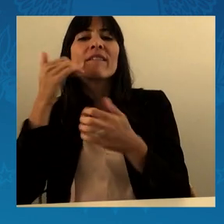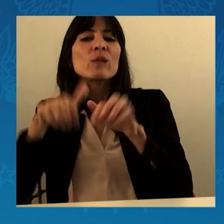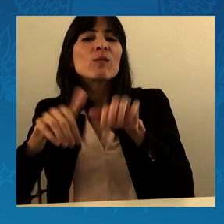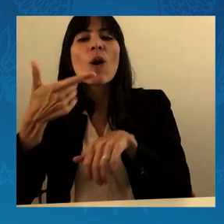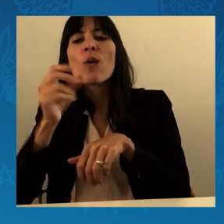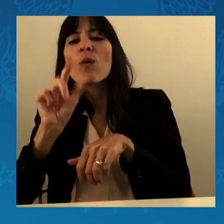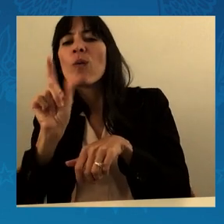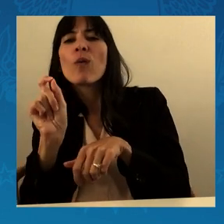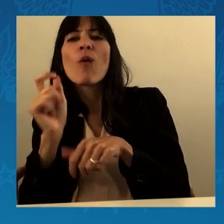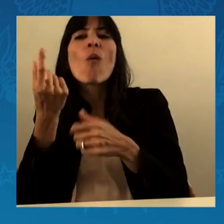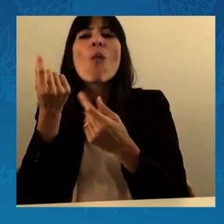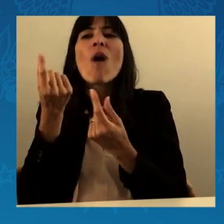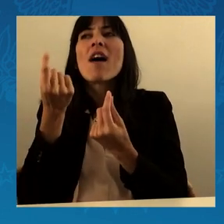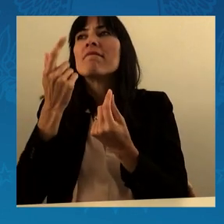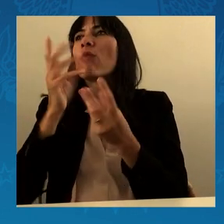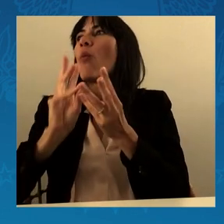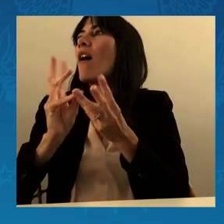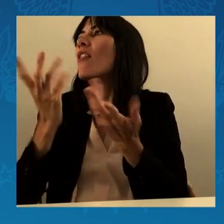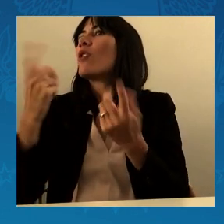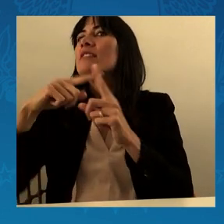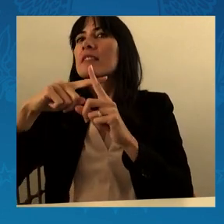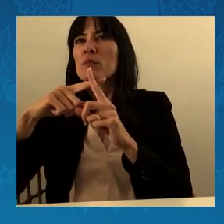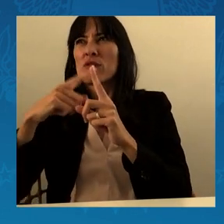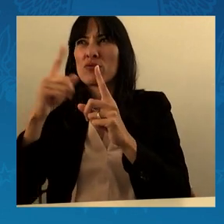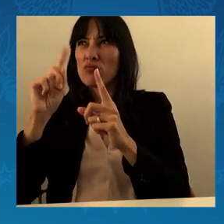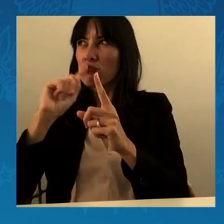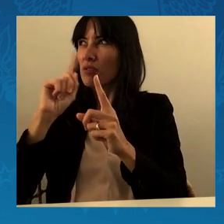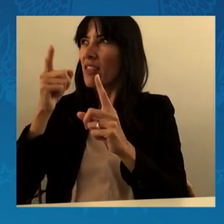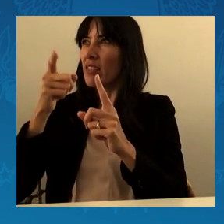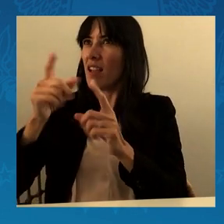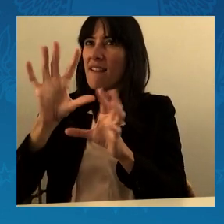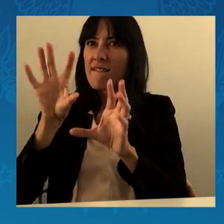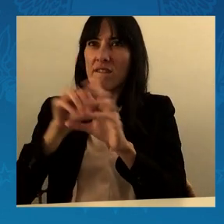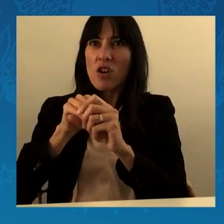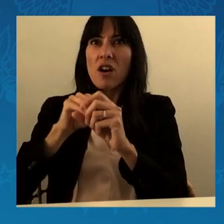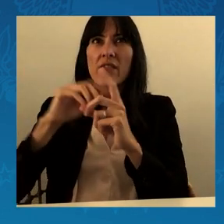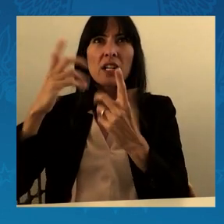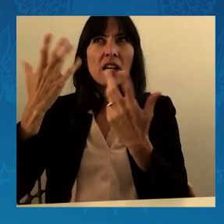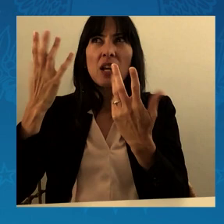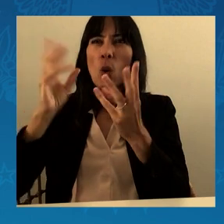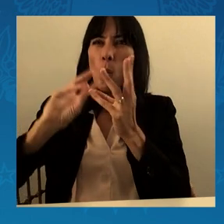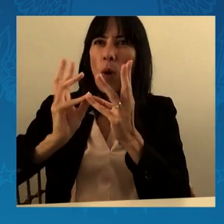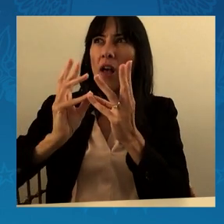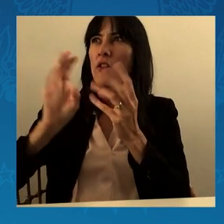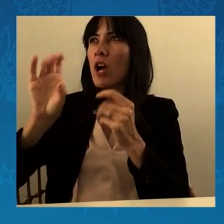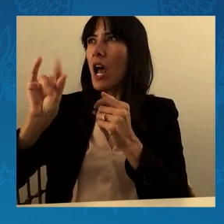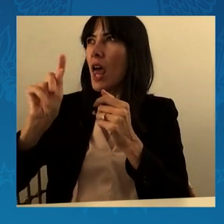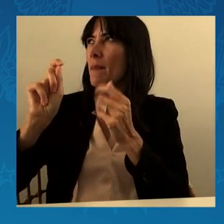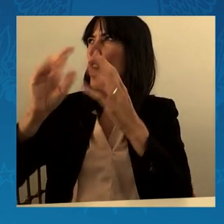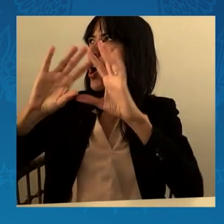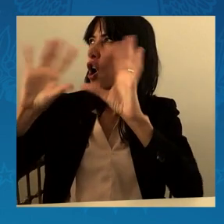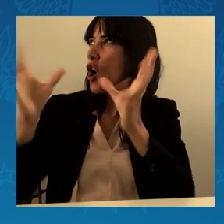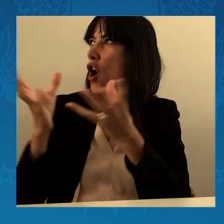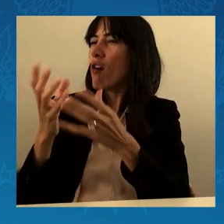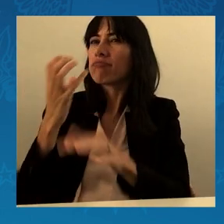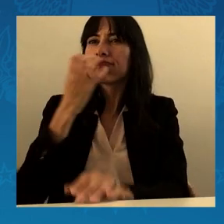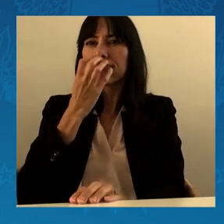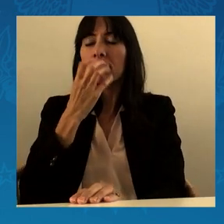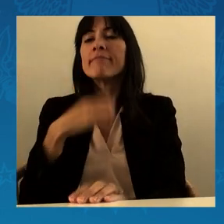of weather and climate in the in the nation. The Vice President: Isn't it something? And it and it teaches you also the significance of one human